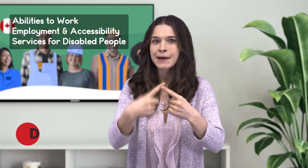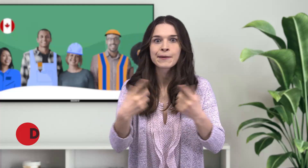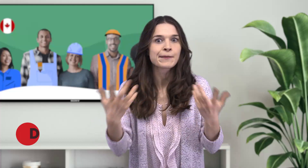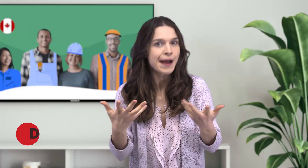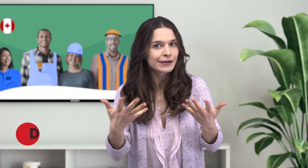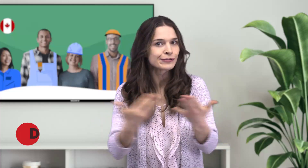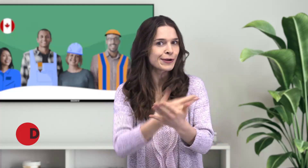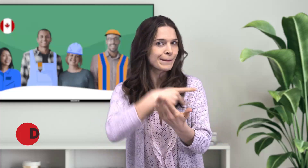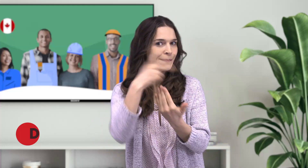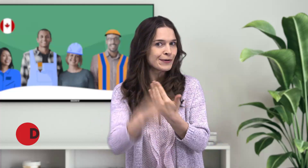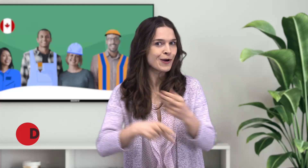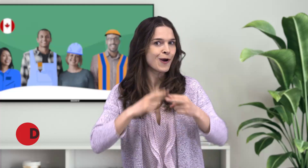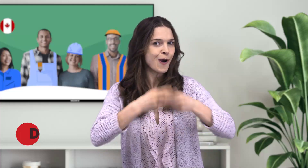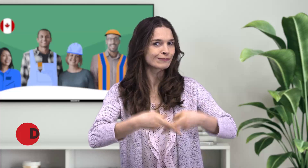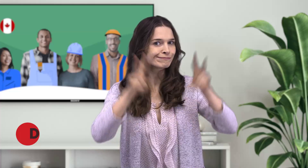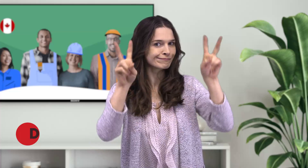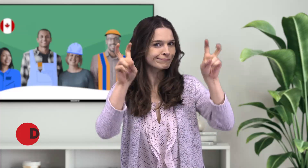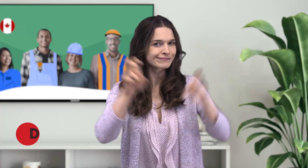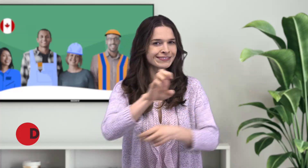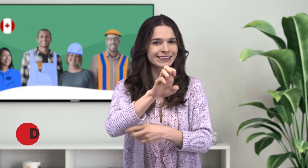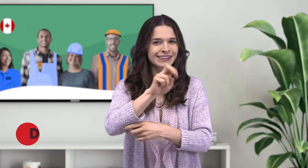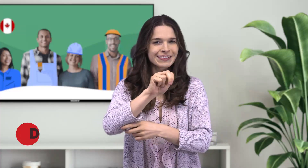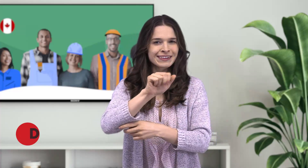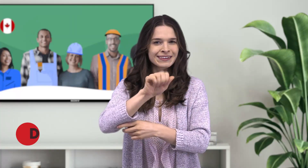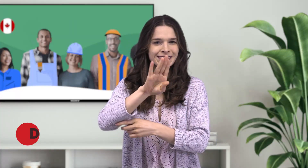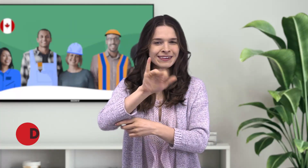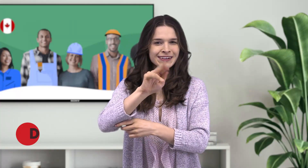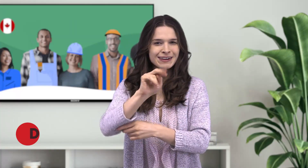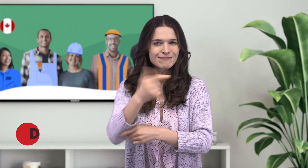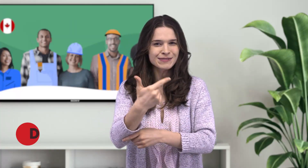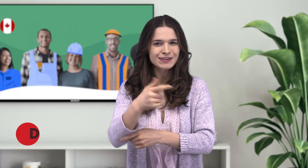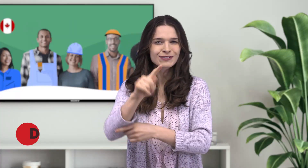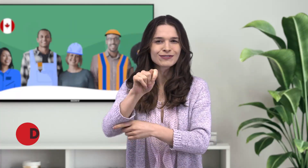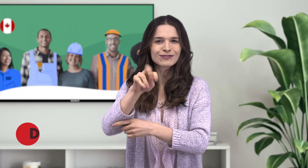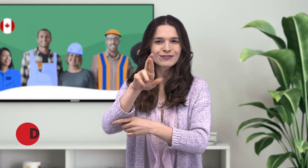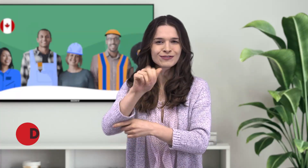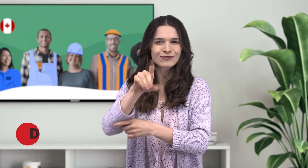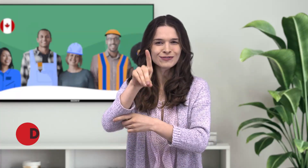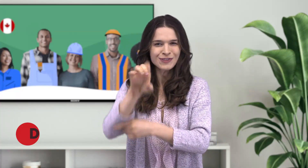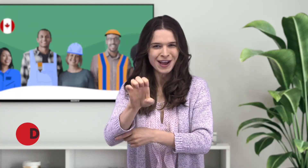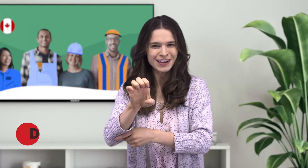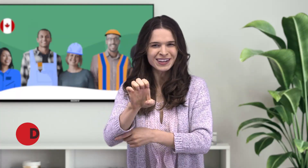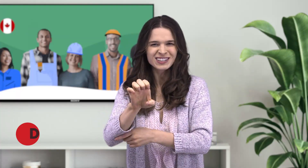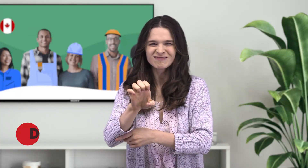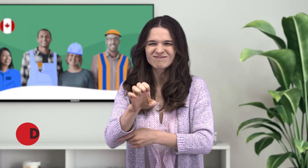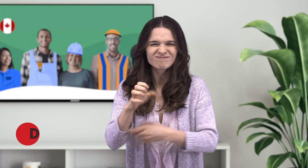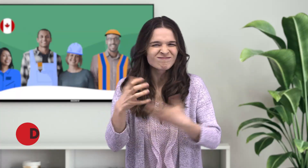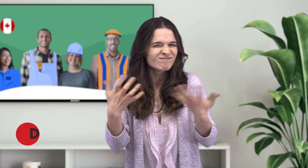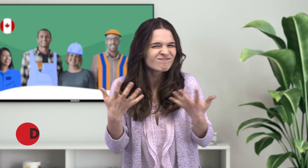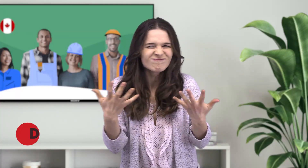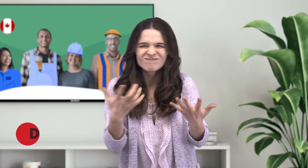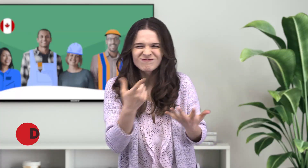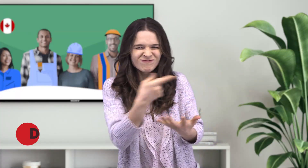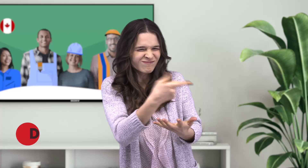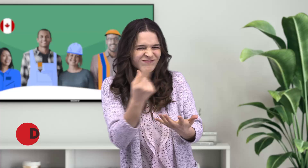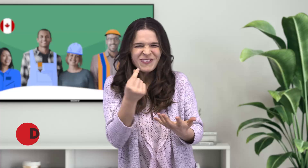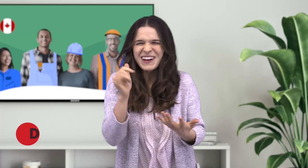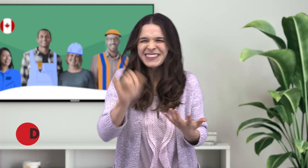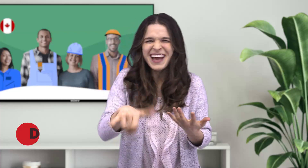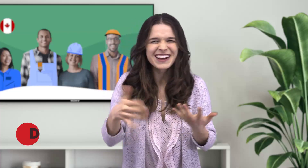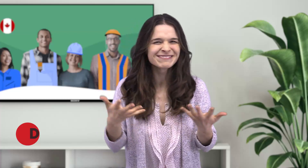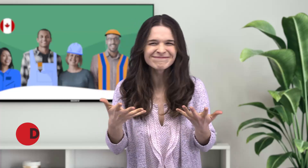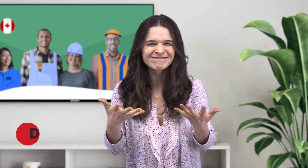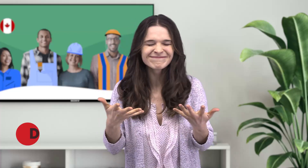about a new program called “Enabling Trades.” What is it?